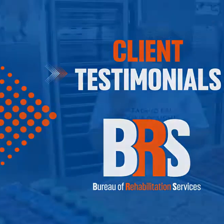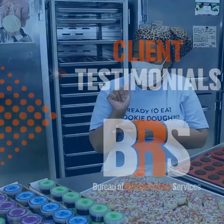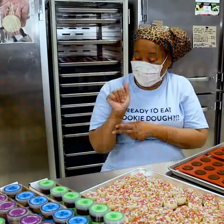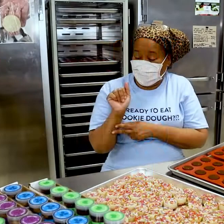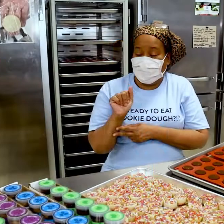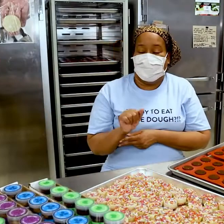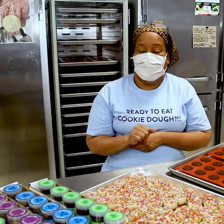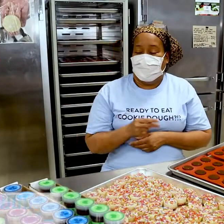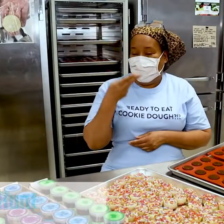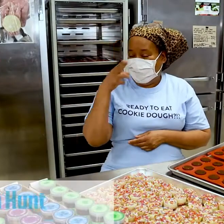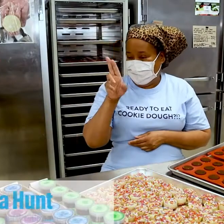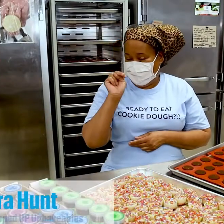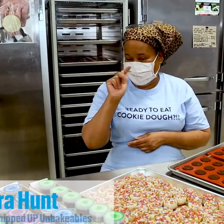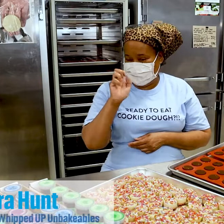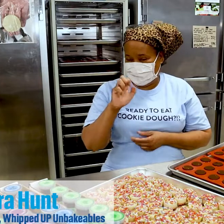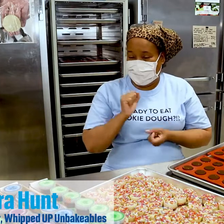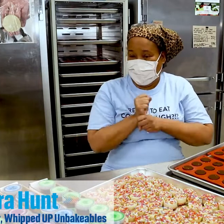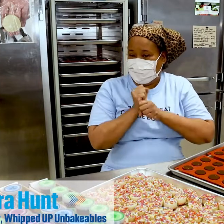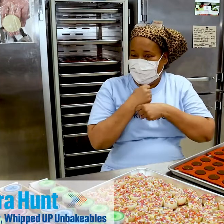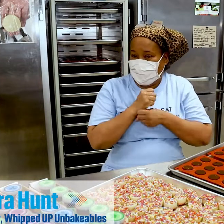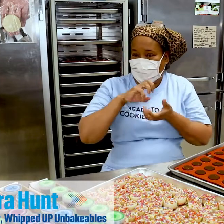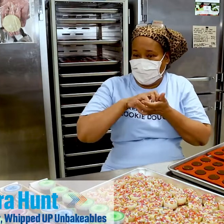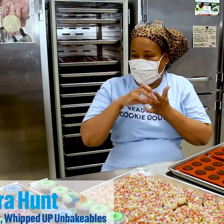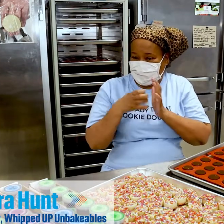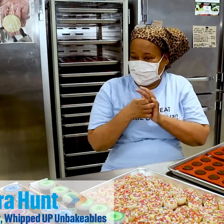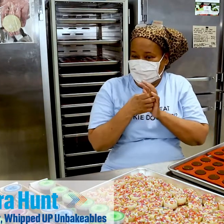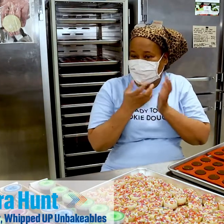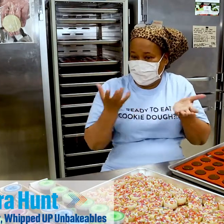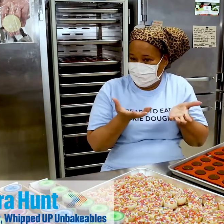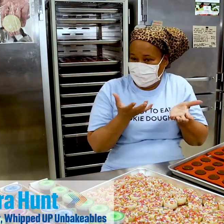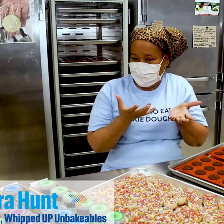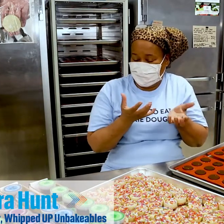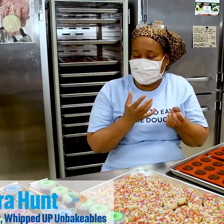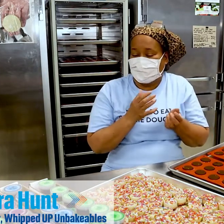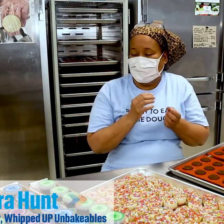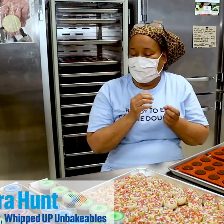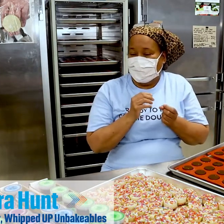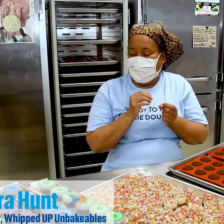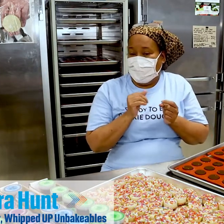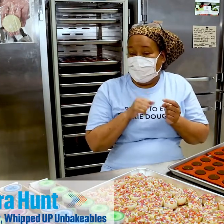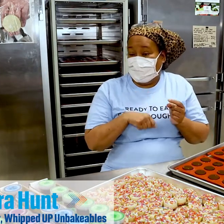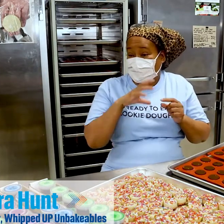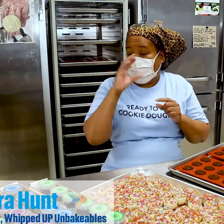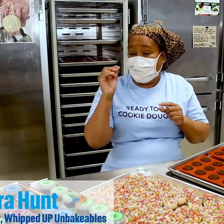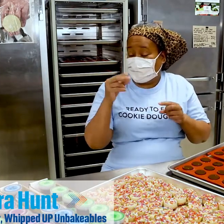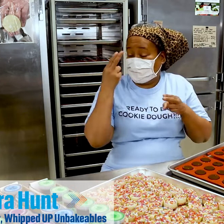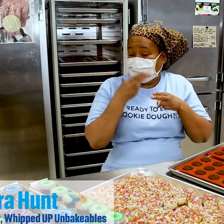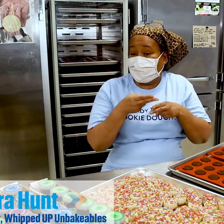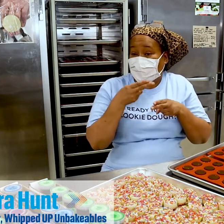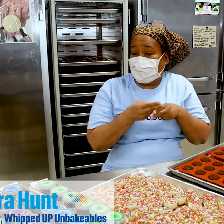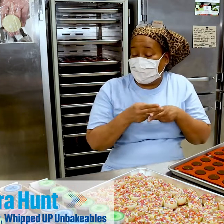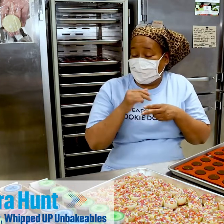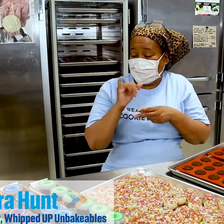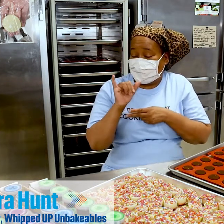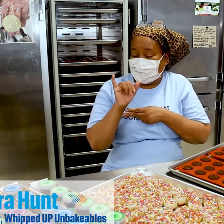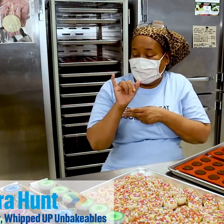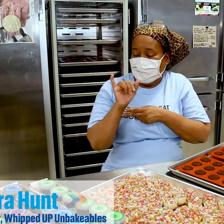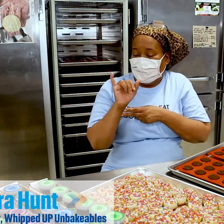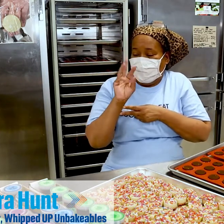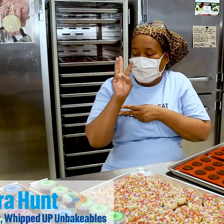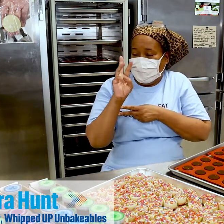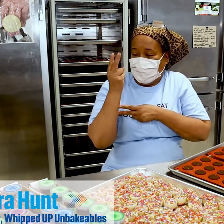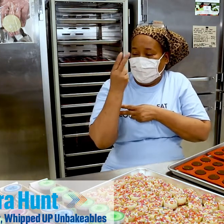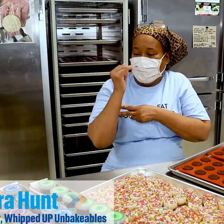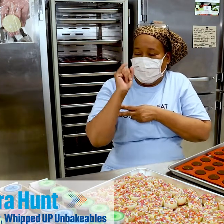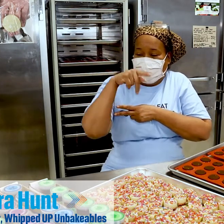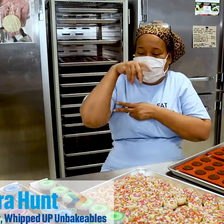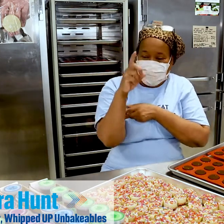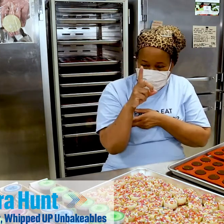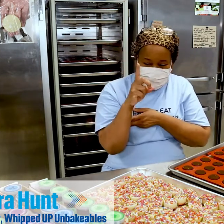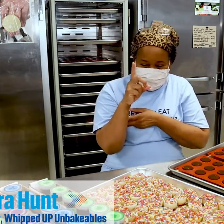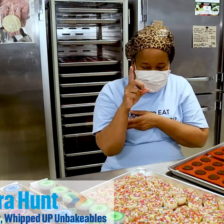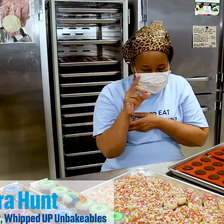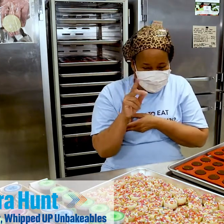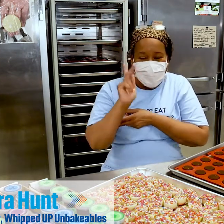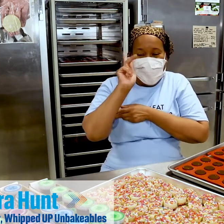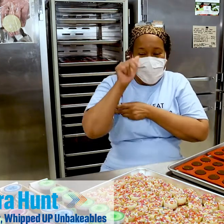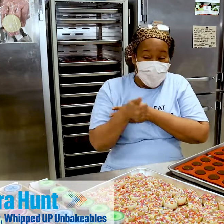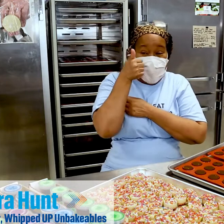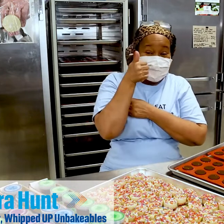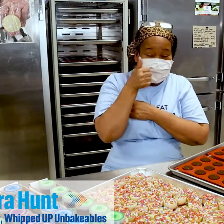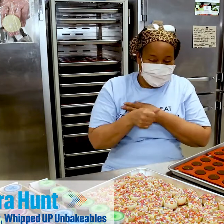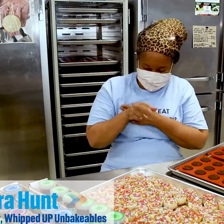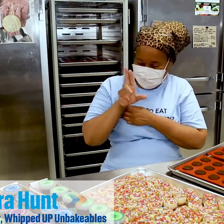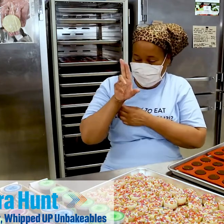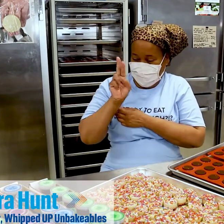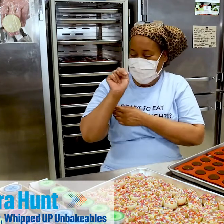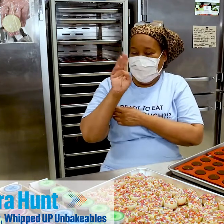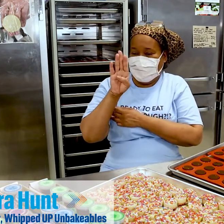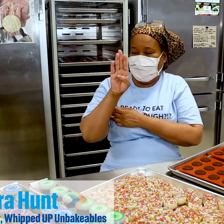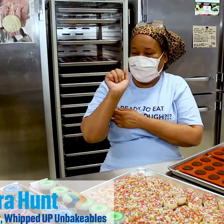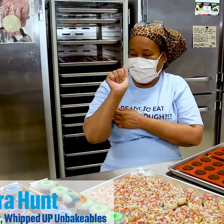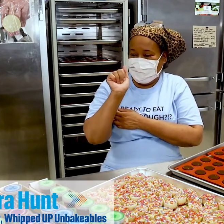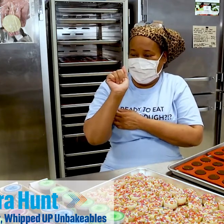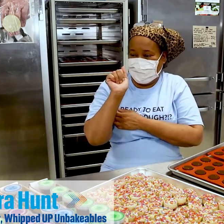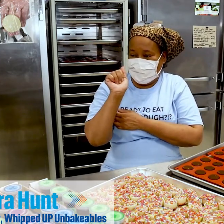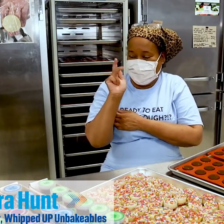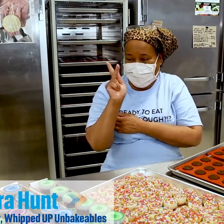My name is Barbara Hunt and I make cookies here. I work at, Whipped Up Unbakables.